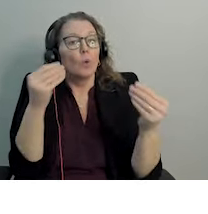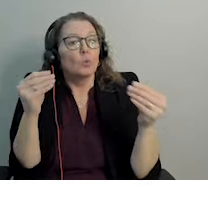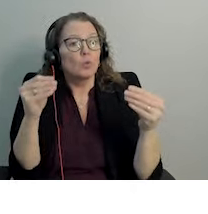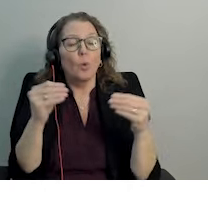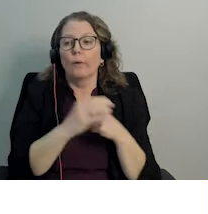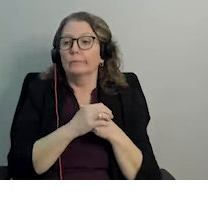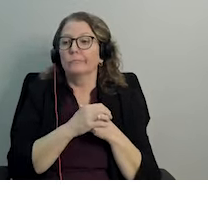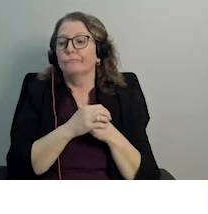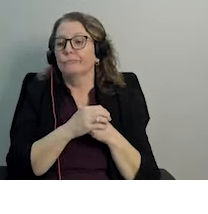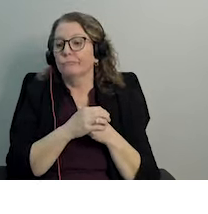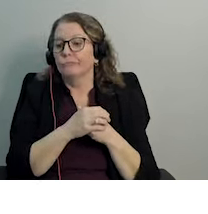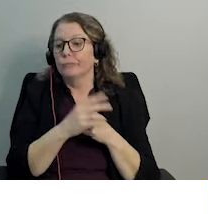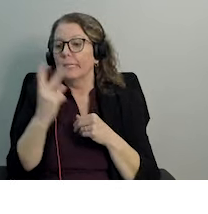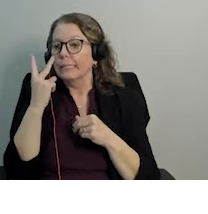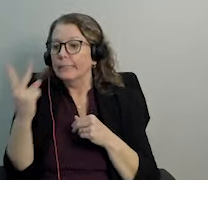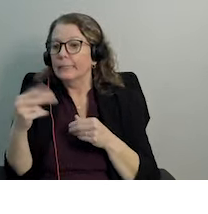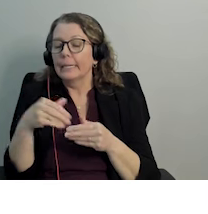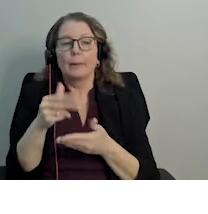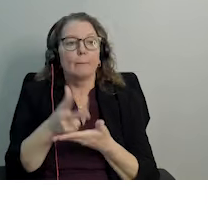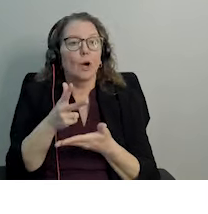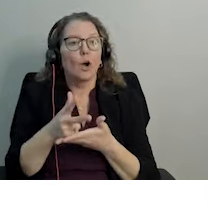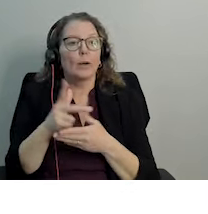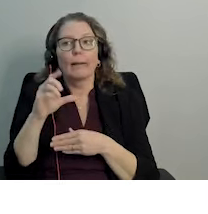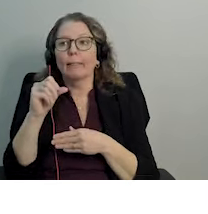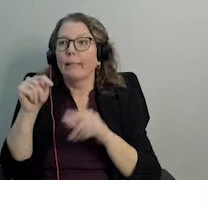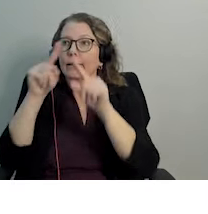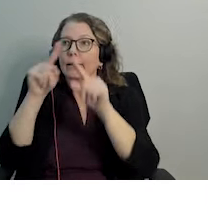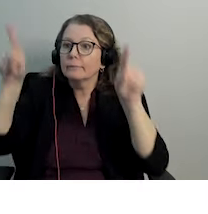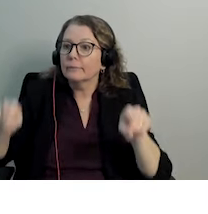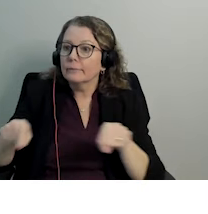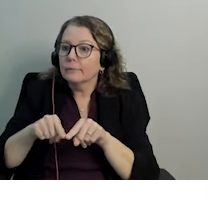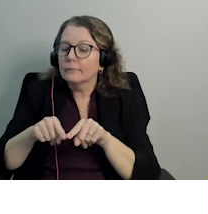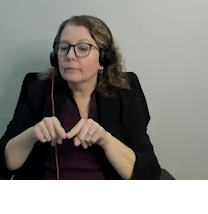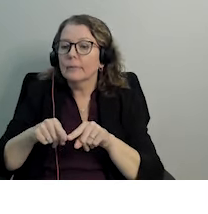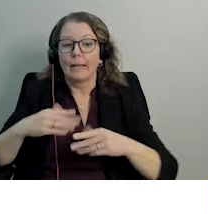it's in the parking lot. Physical disability is often the most represented